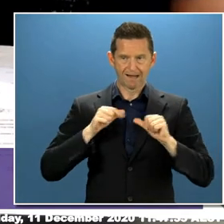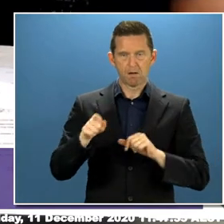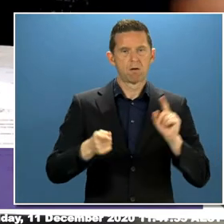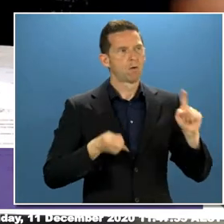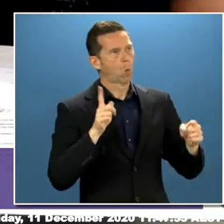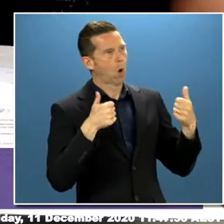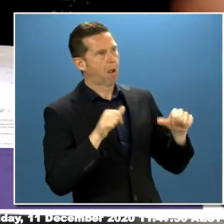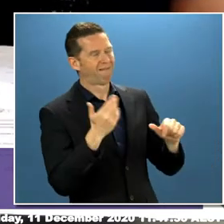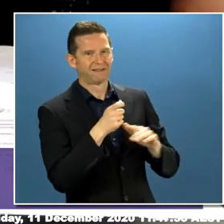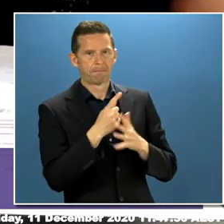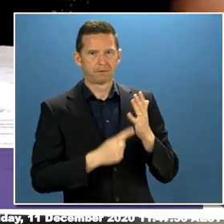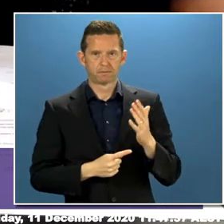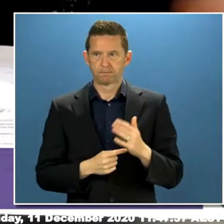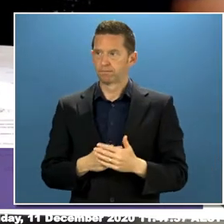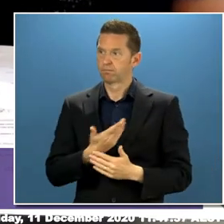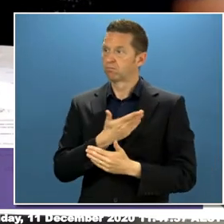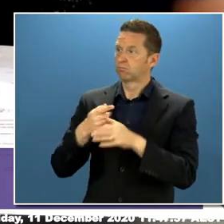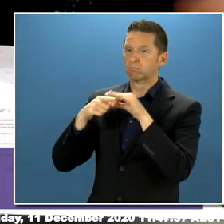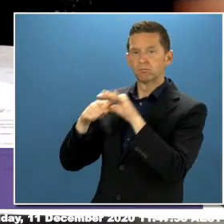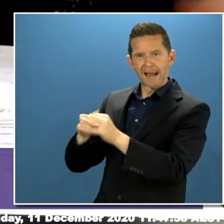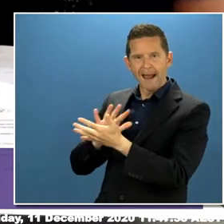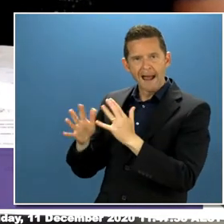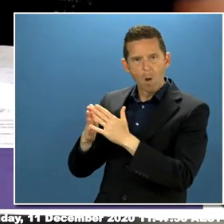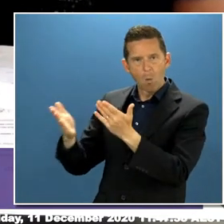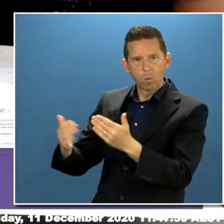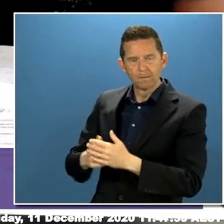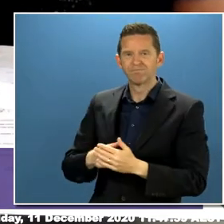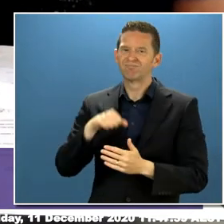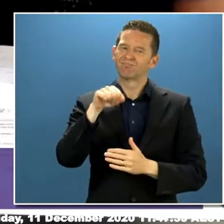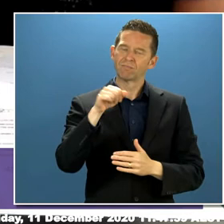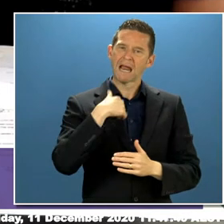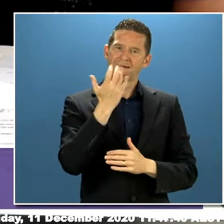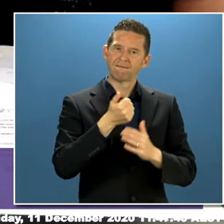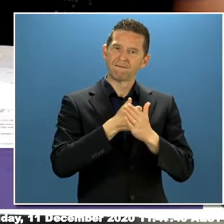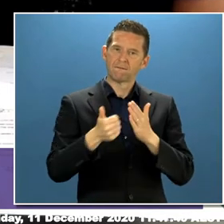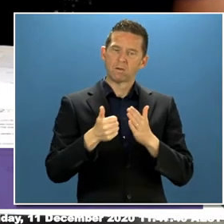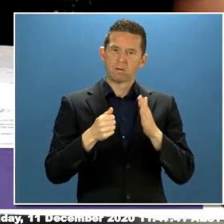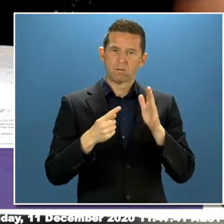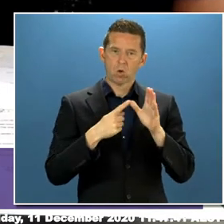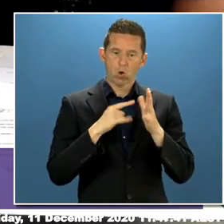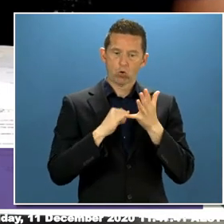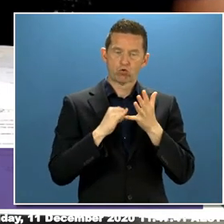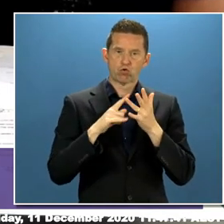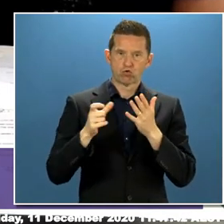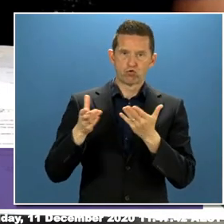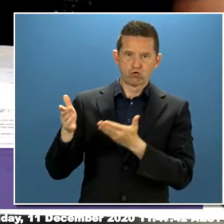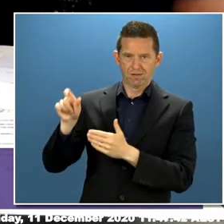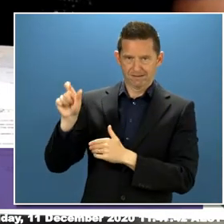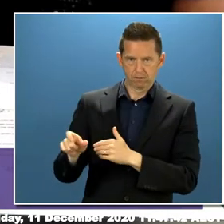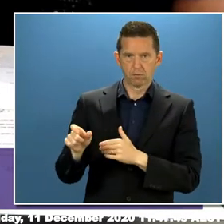How do you do that? We do it by having the associates, a whole team of associates